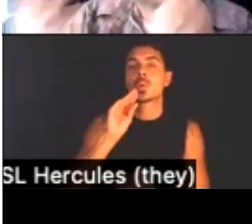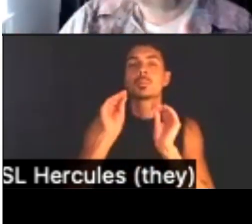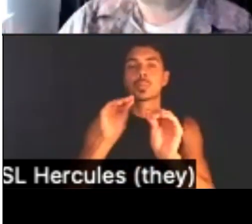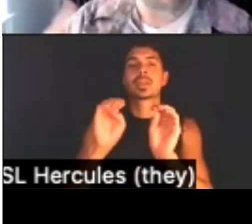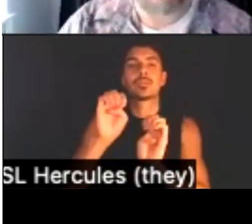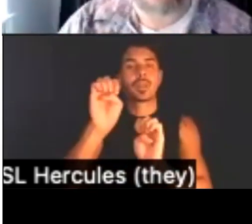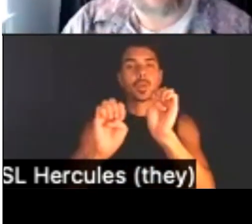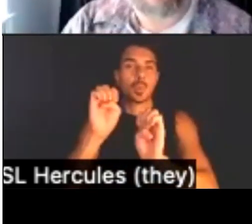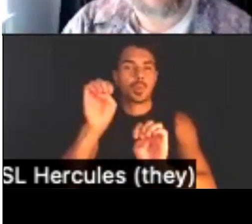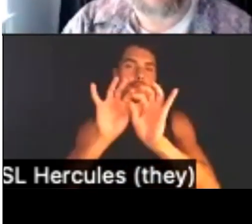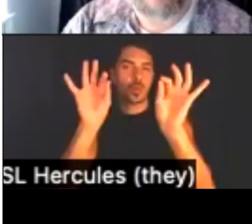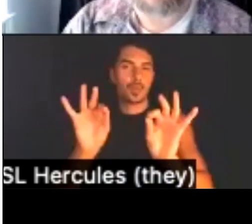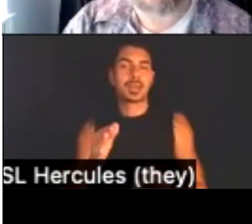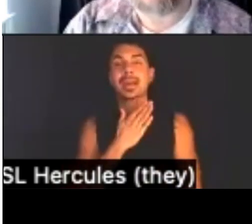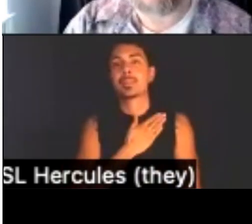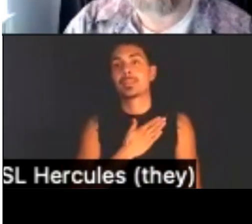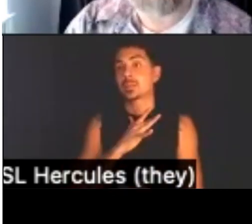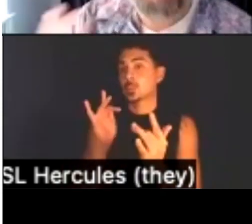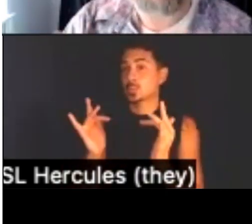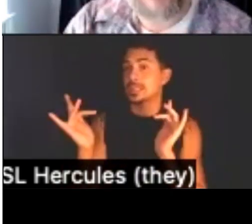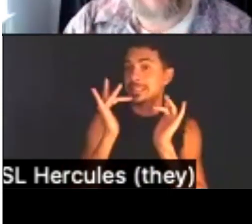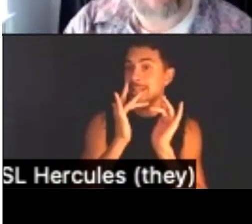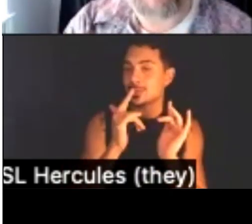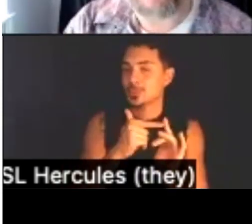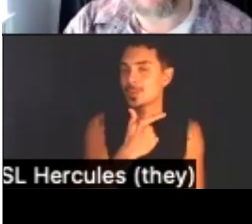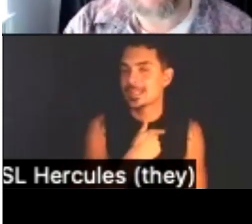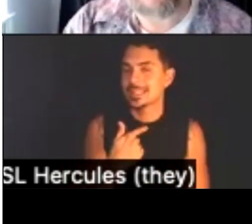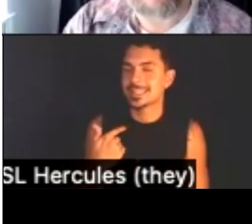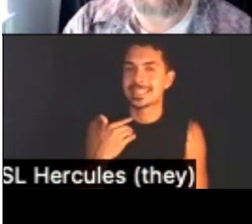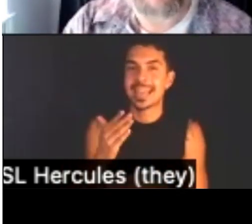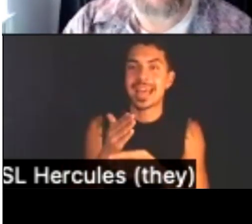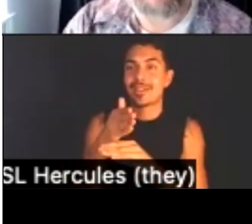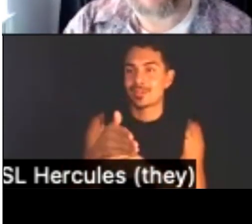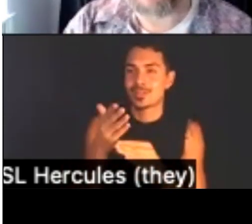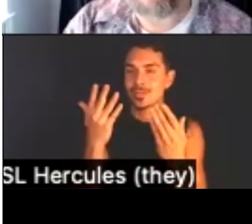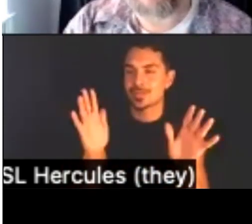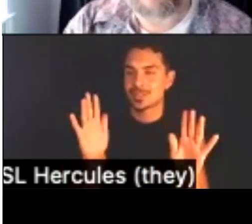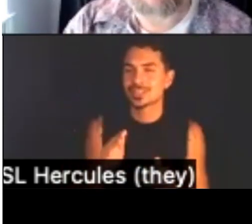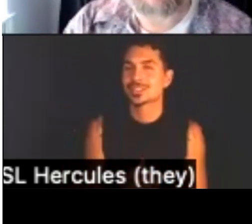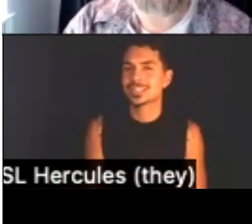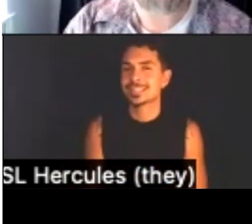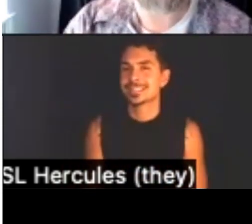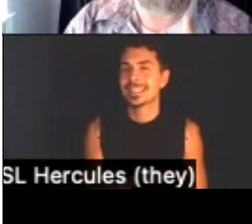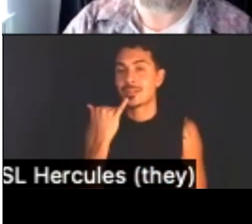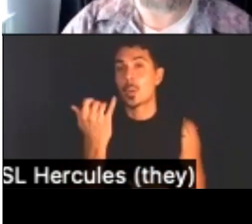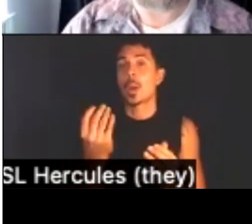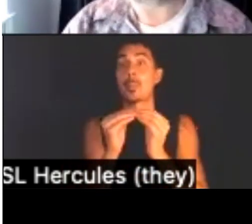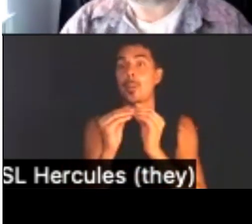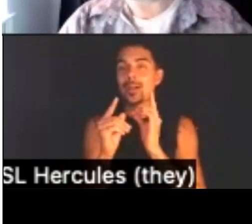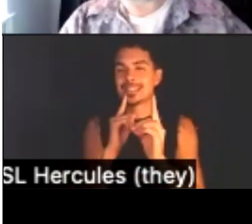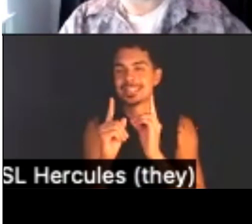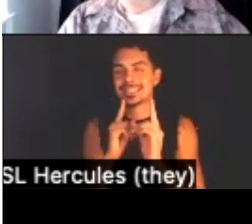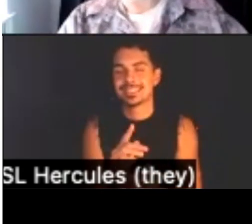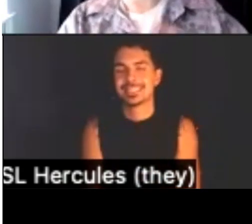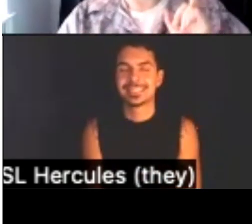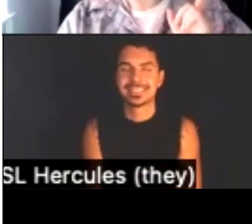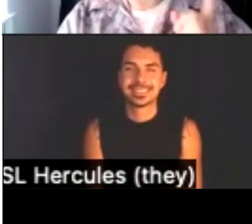And please reach out to us afterwards if you would like to have more dialogue. Okay, that was my pause.